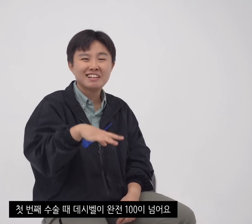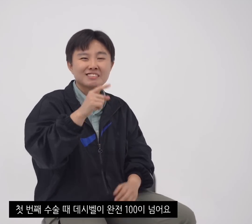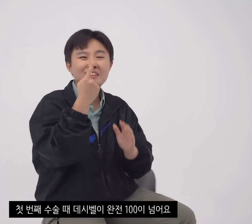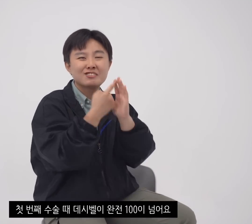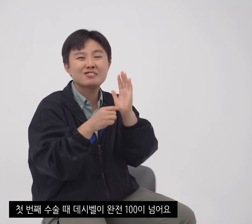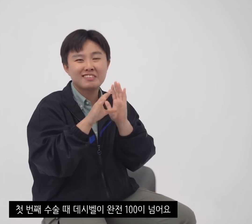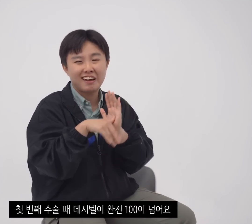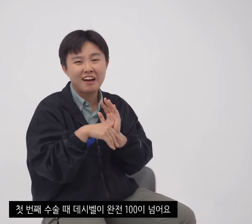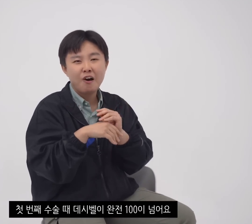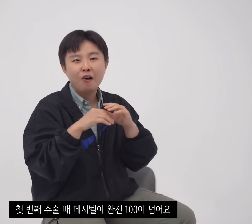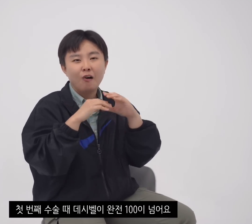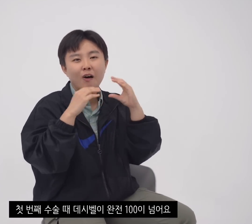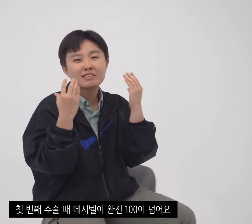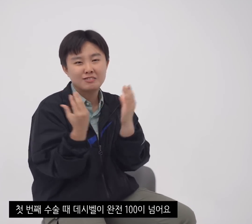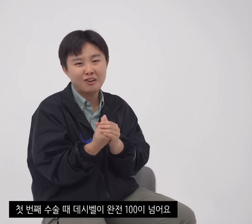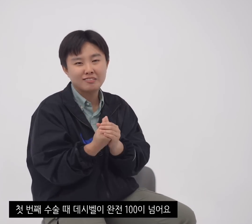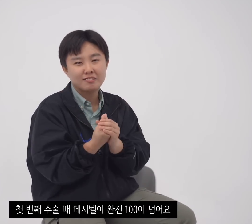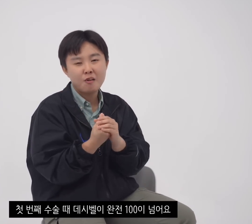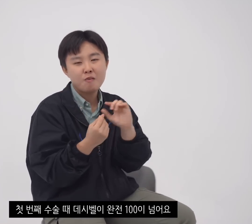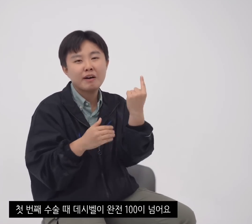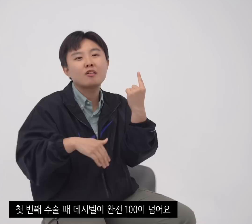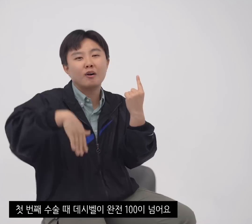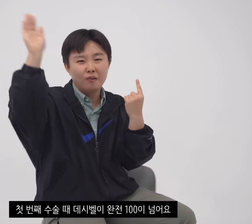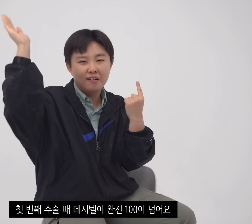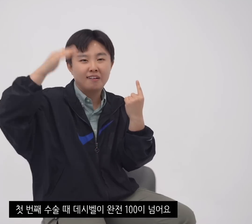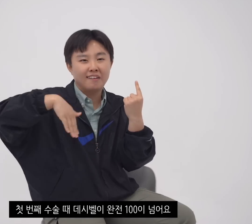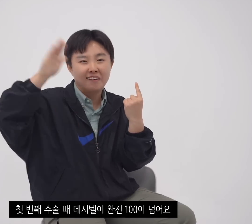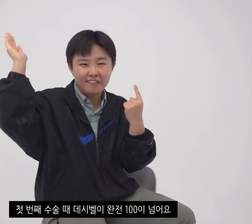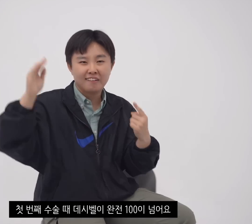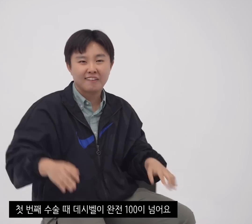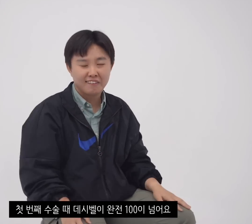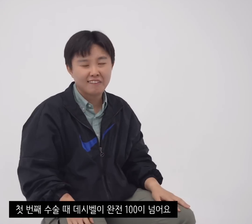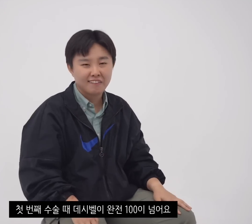During the first surgery, the decibel level was over 100.